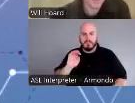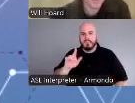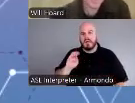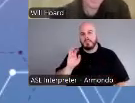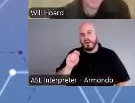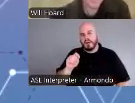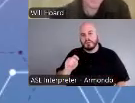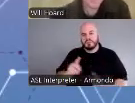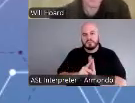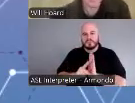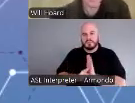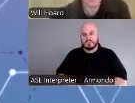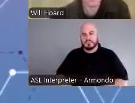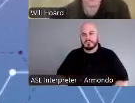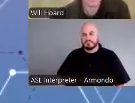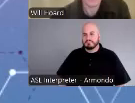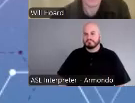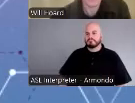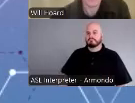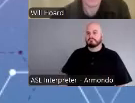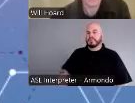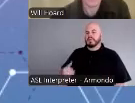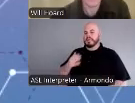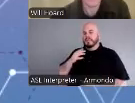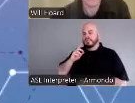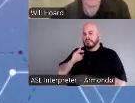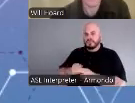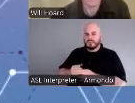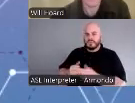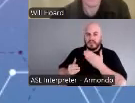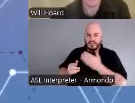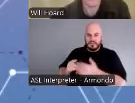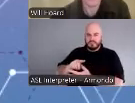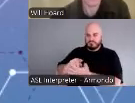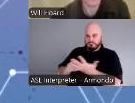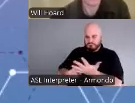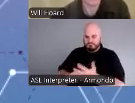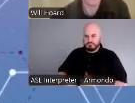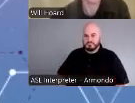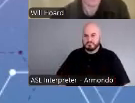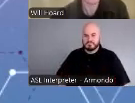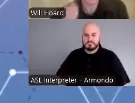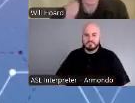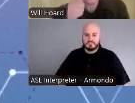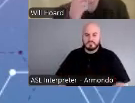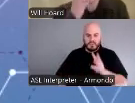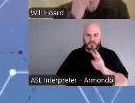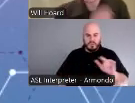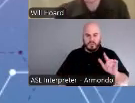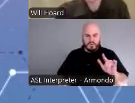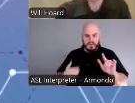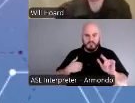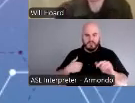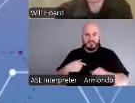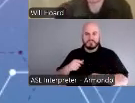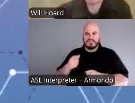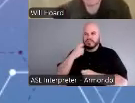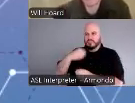Yeah, thanks for bringing those up, Lisa, and thank you all for speaking to this. Will, do you have those handy? Yeah, I just pulled them up. Awesome.